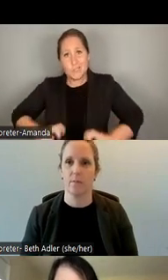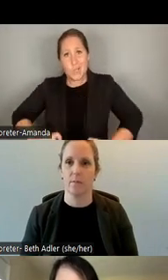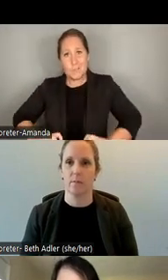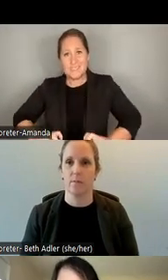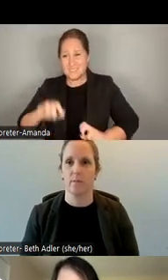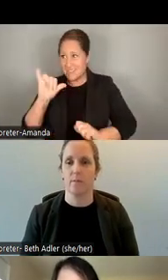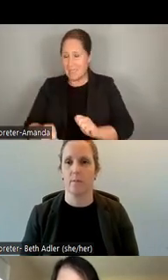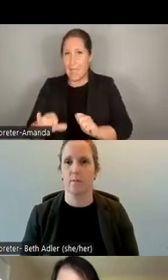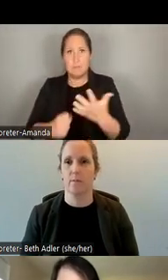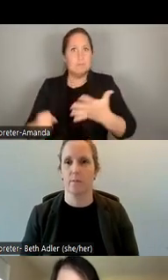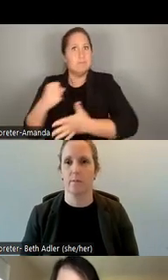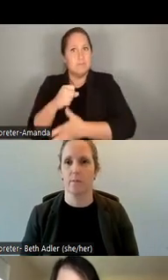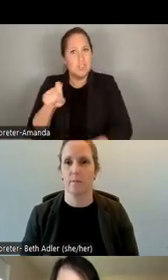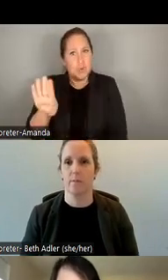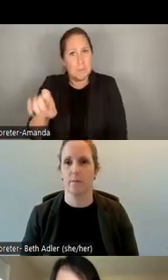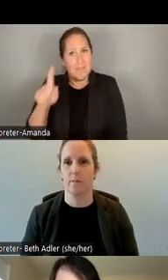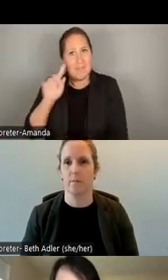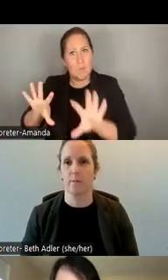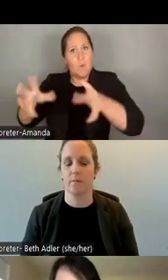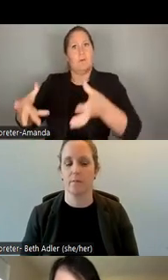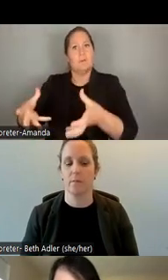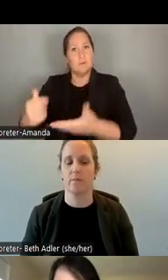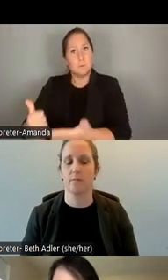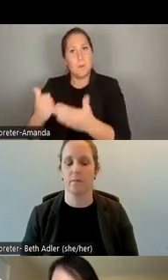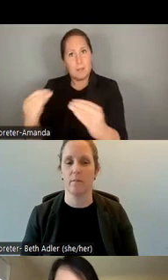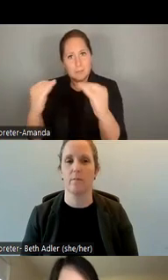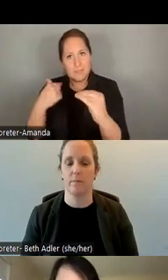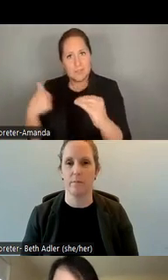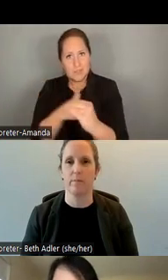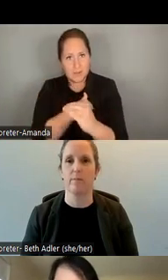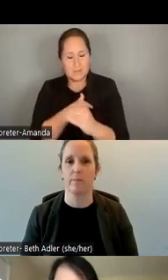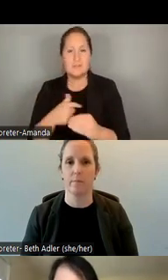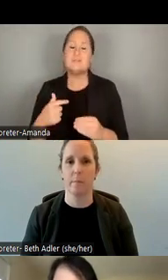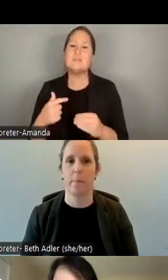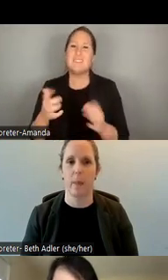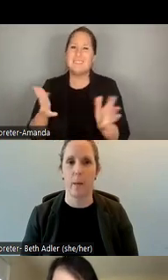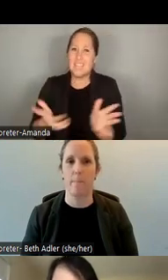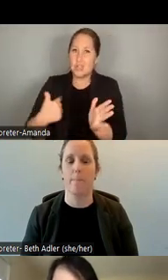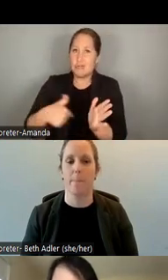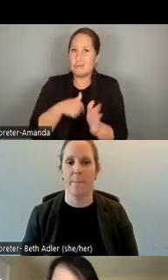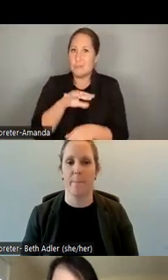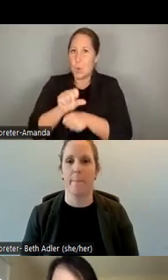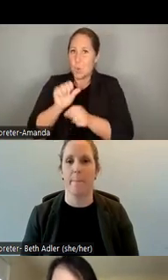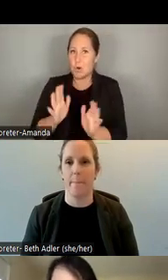so this motivated my colleagues and I to create a framework for how to help a person who's in